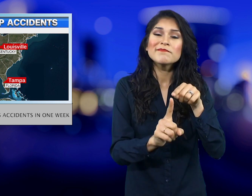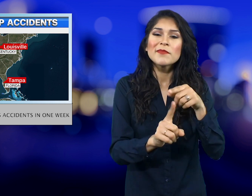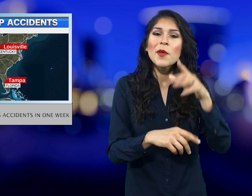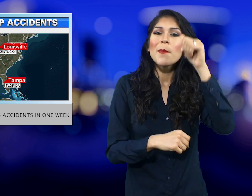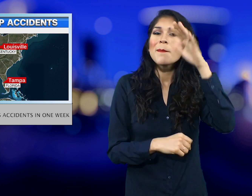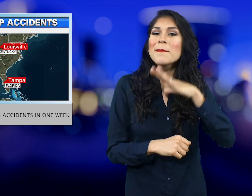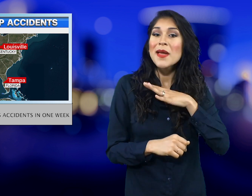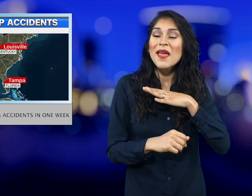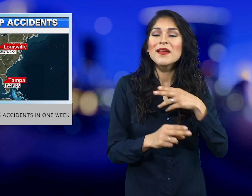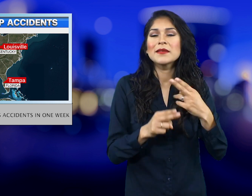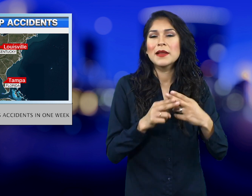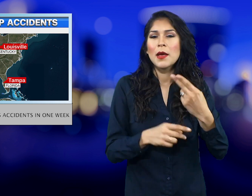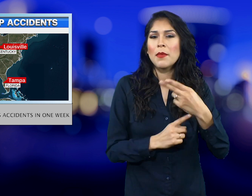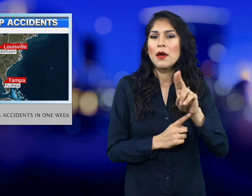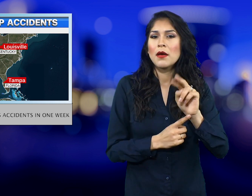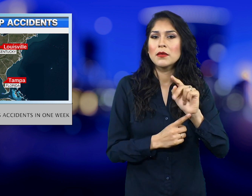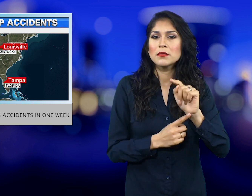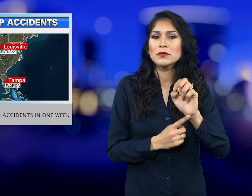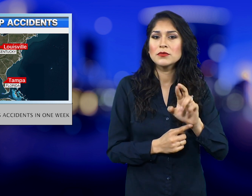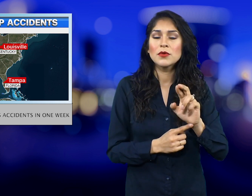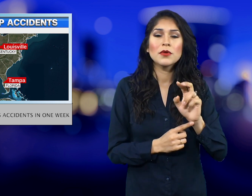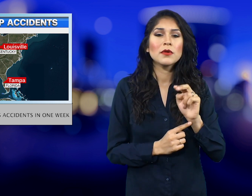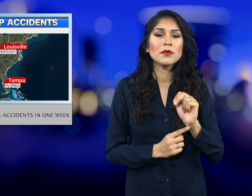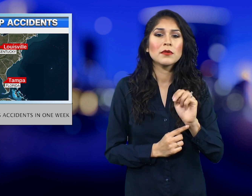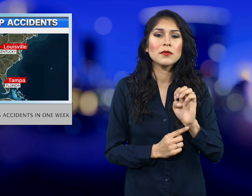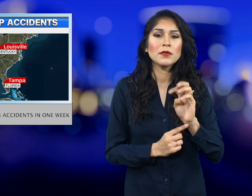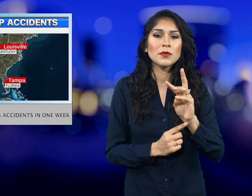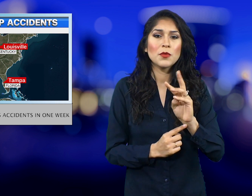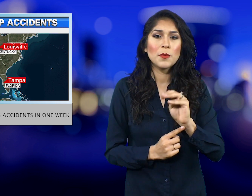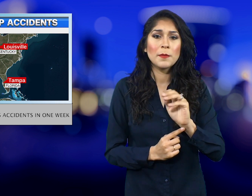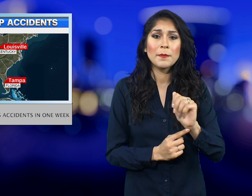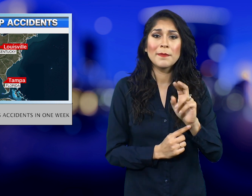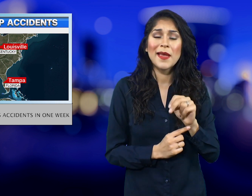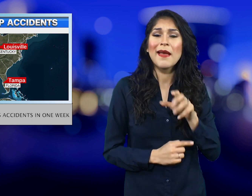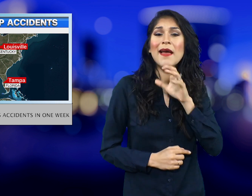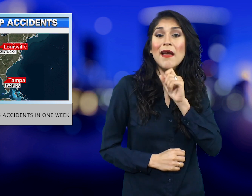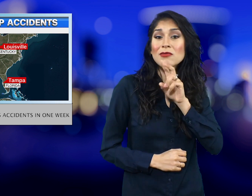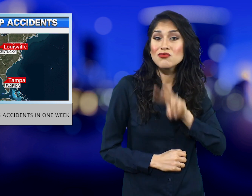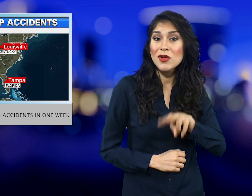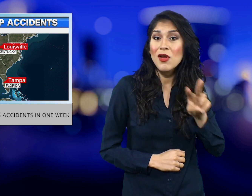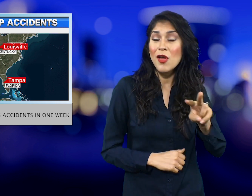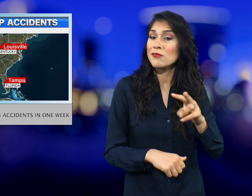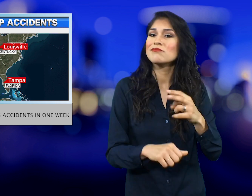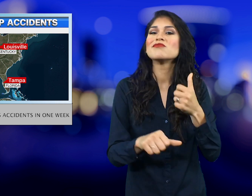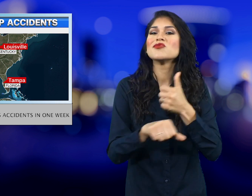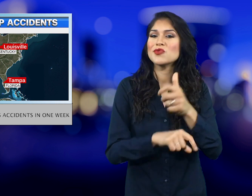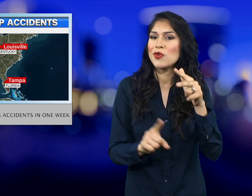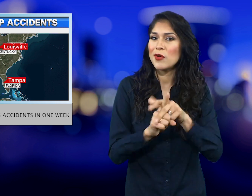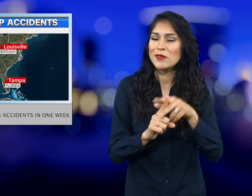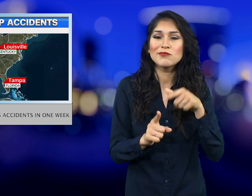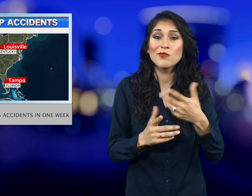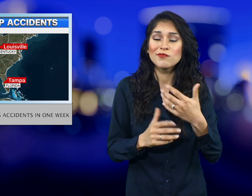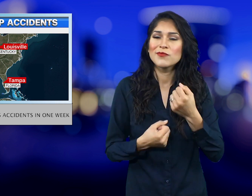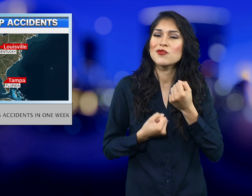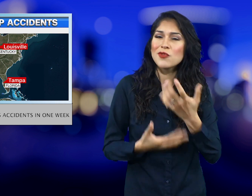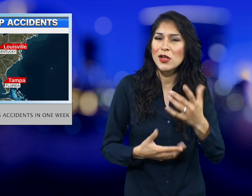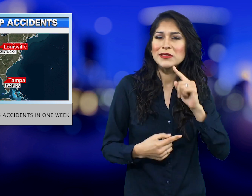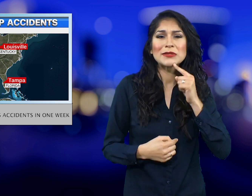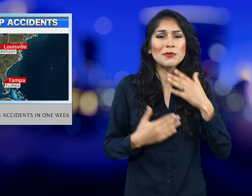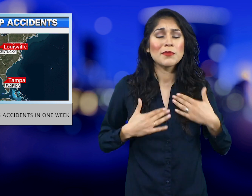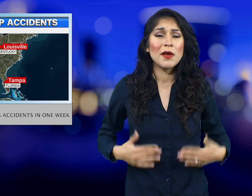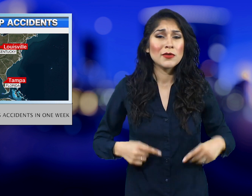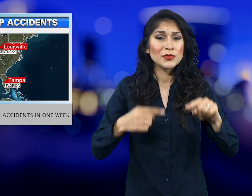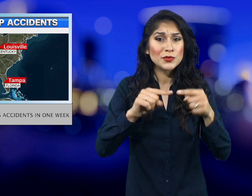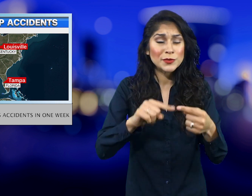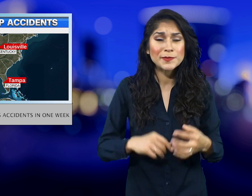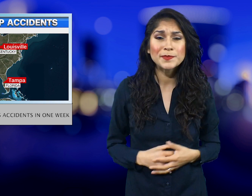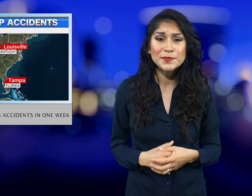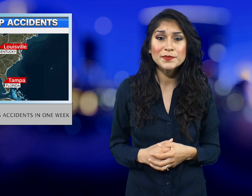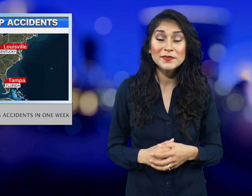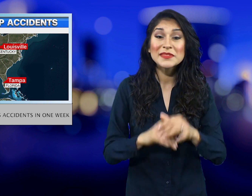Twenty-two-year-old Hunter Newman is now facing charges of aggravated assault.